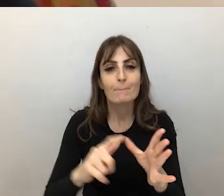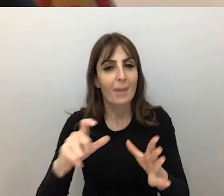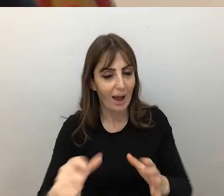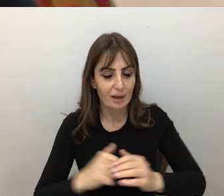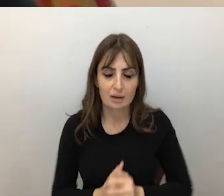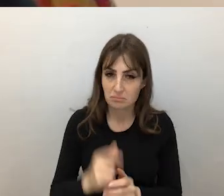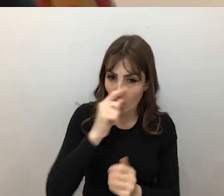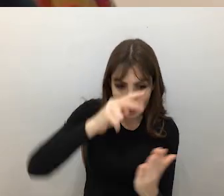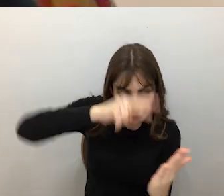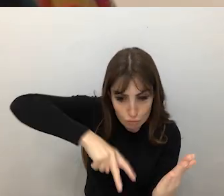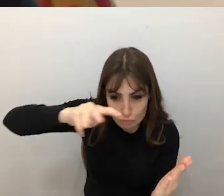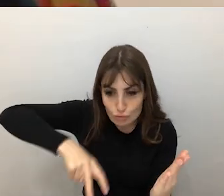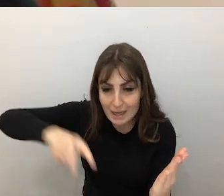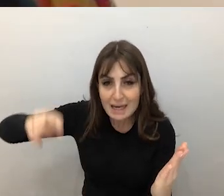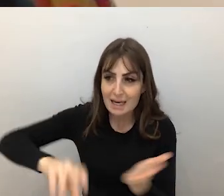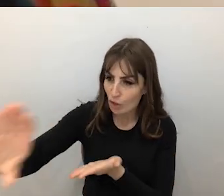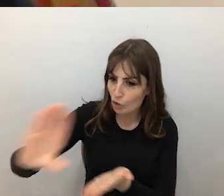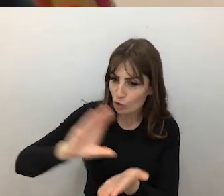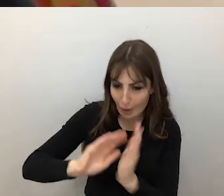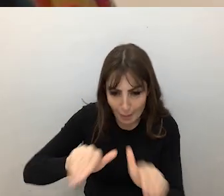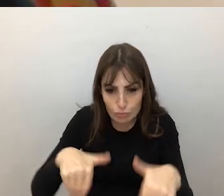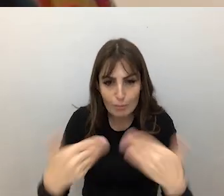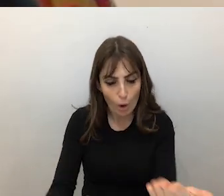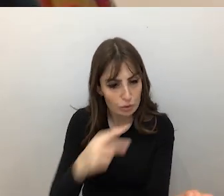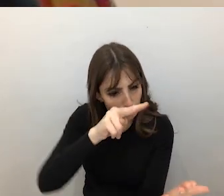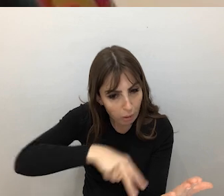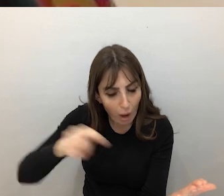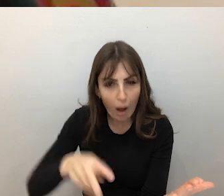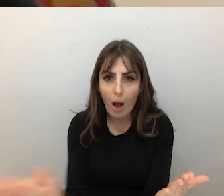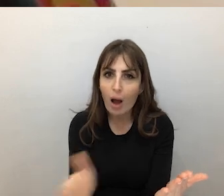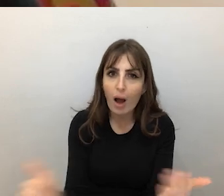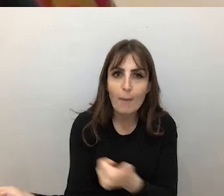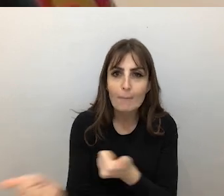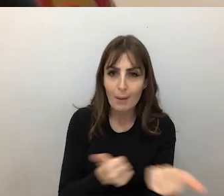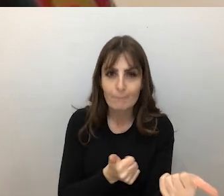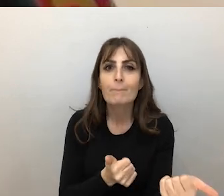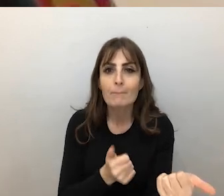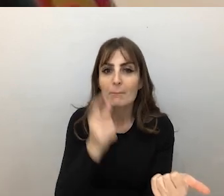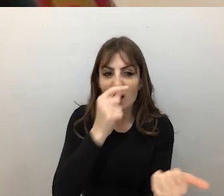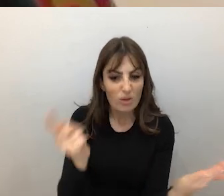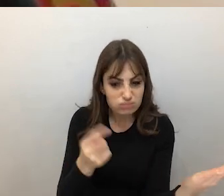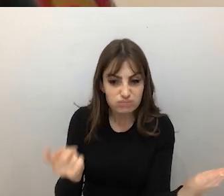grant proposals in a timely and effective manner and I was able to get through several each day.